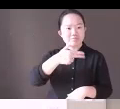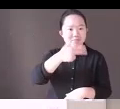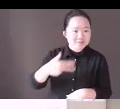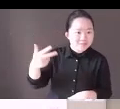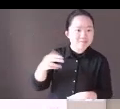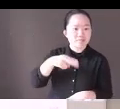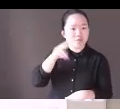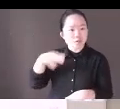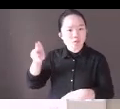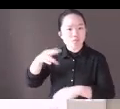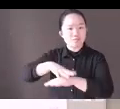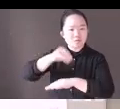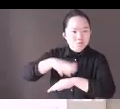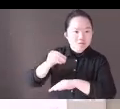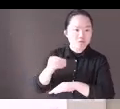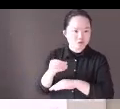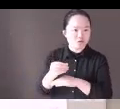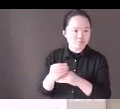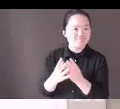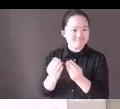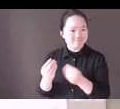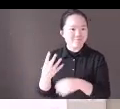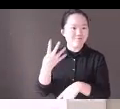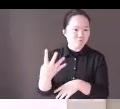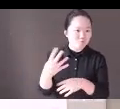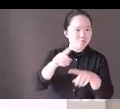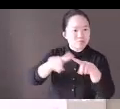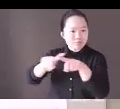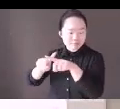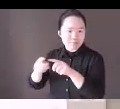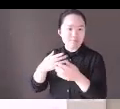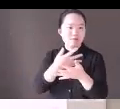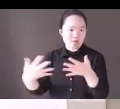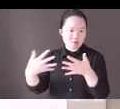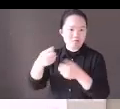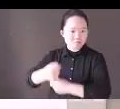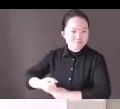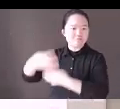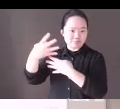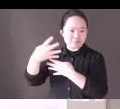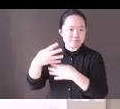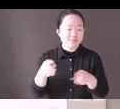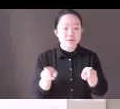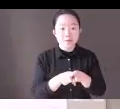providing international sign and uh this event is going to be recorded and it will be published on